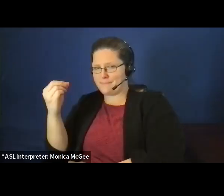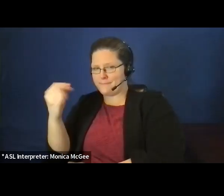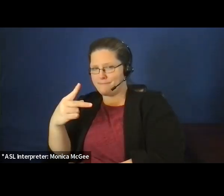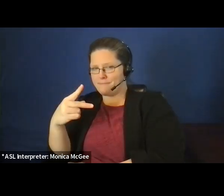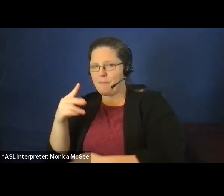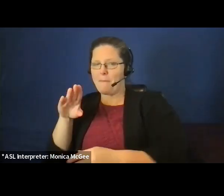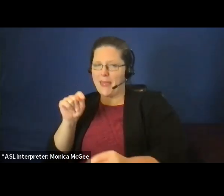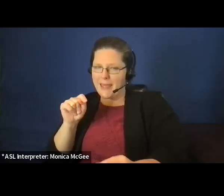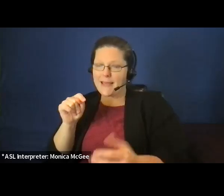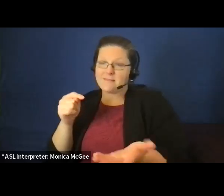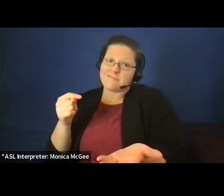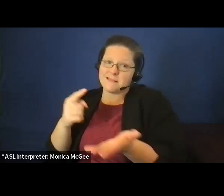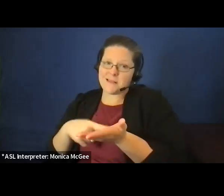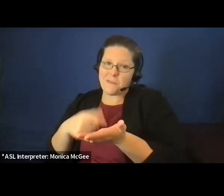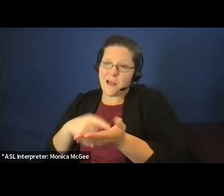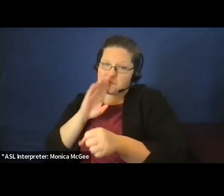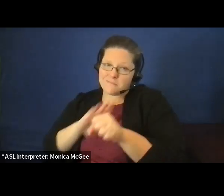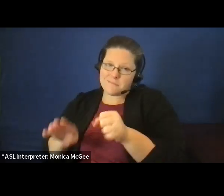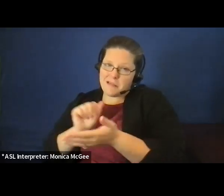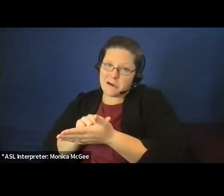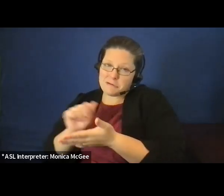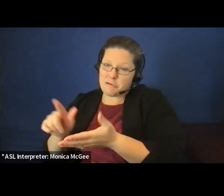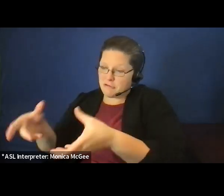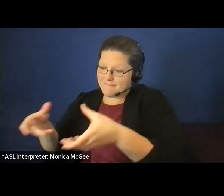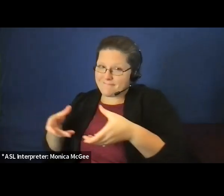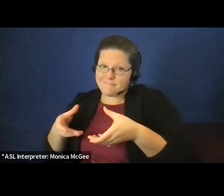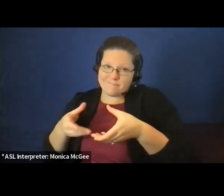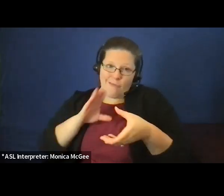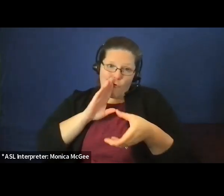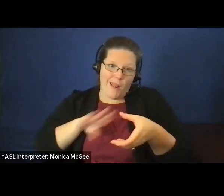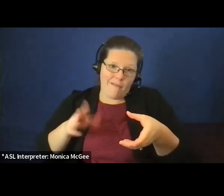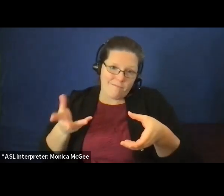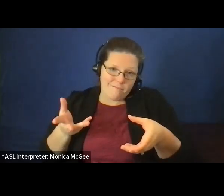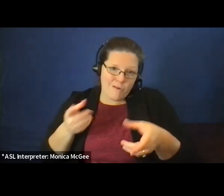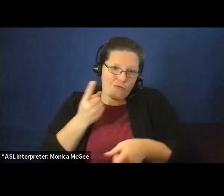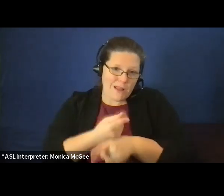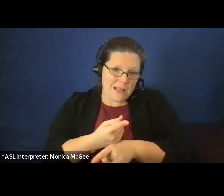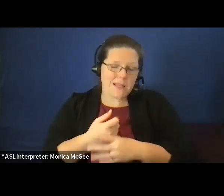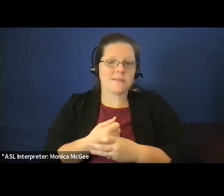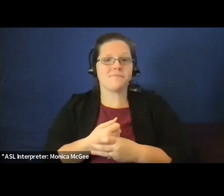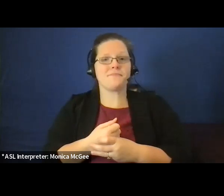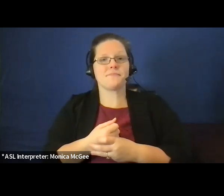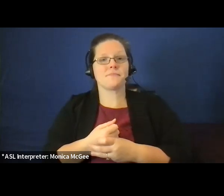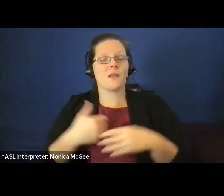our CIL in -- we've served hot meals for the first time ever. We usually get those boxed things that are not